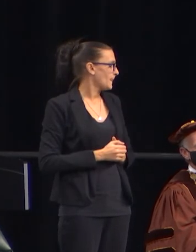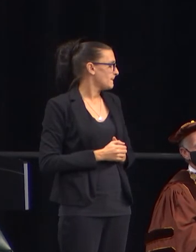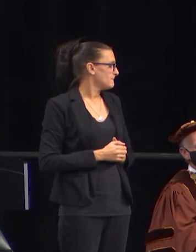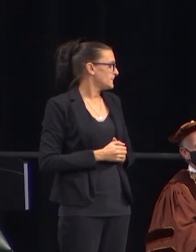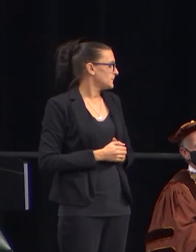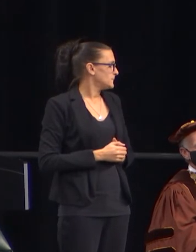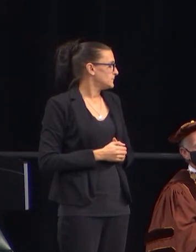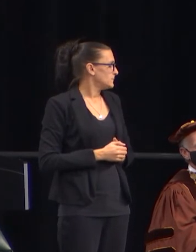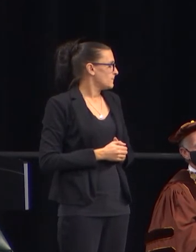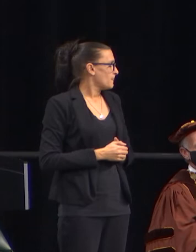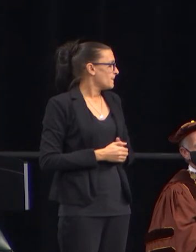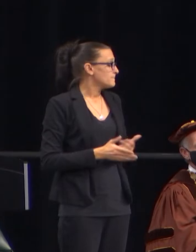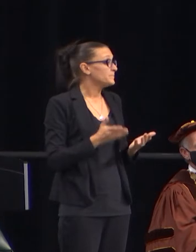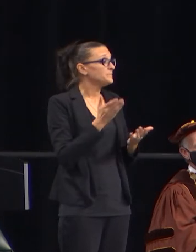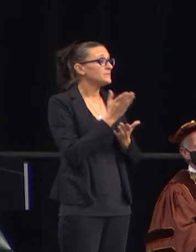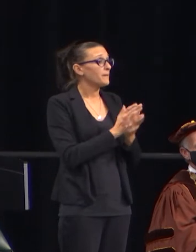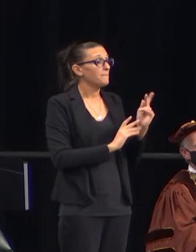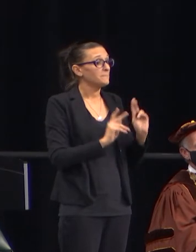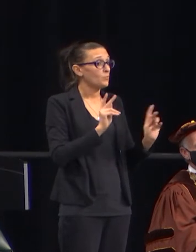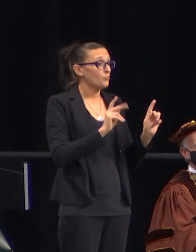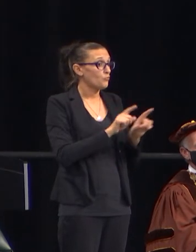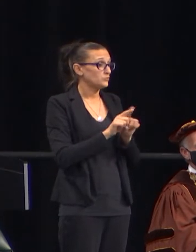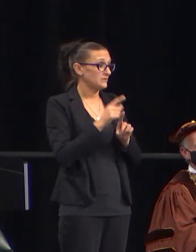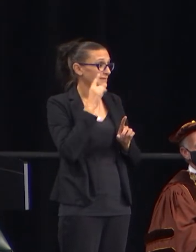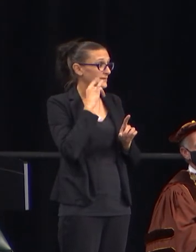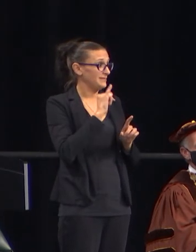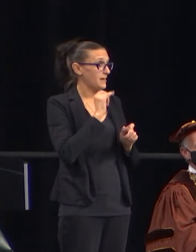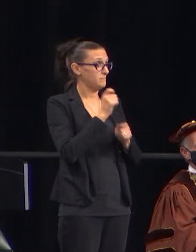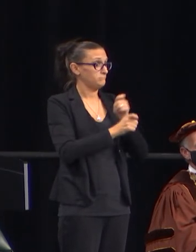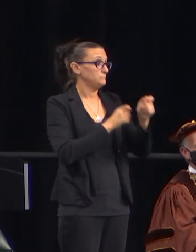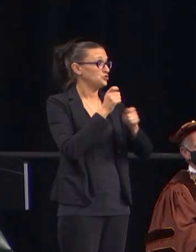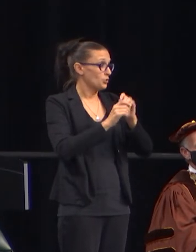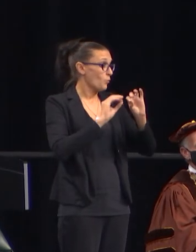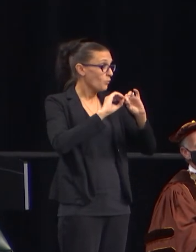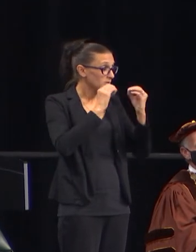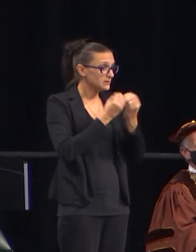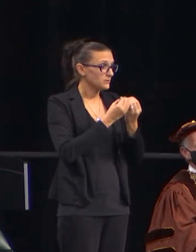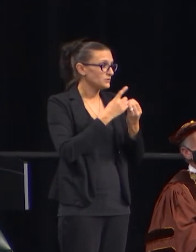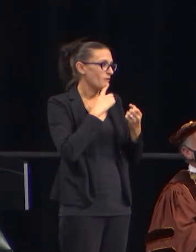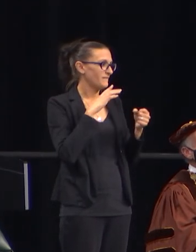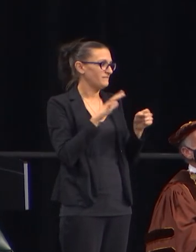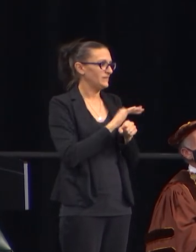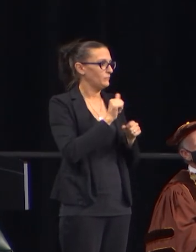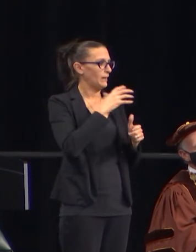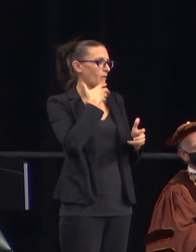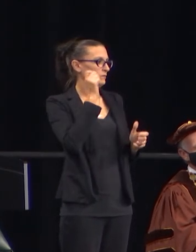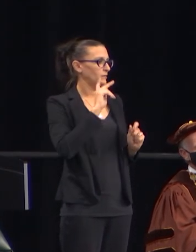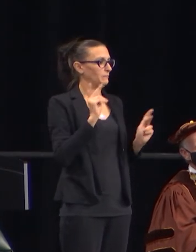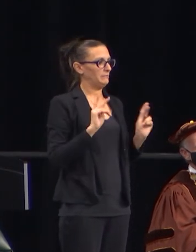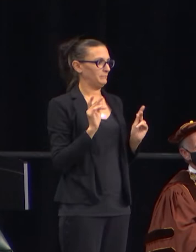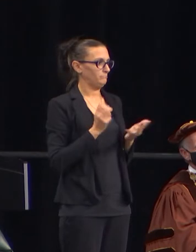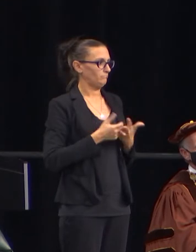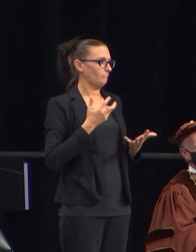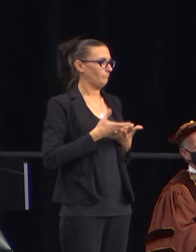Some people also think that charitable organizations are filled with stuffy, older people like us.